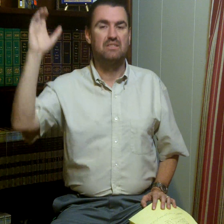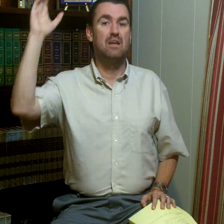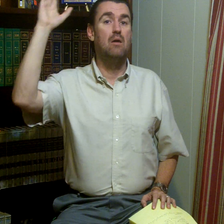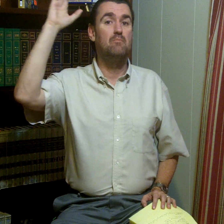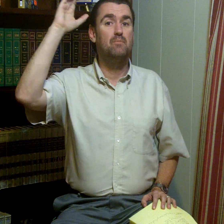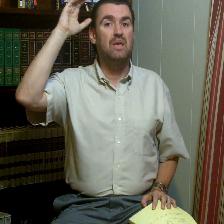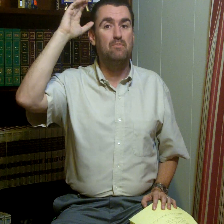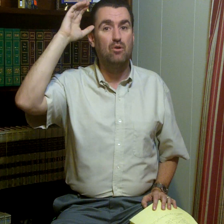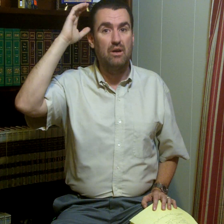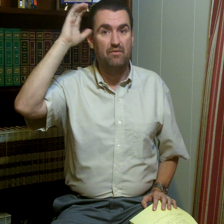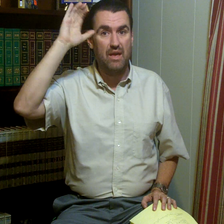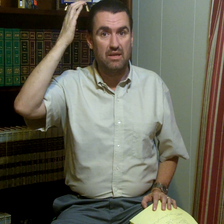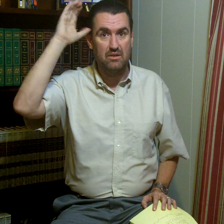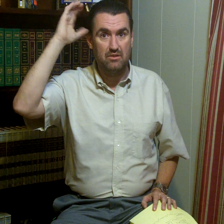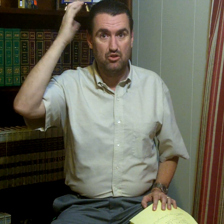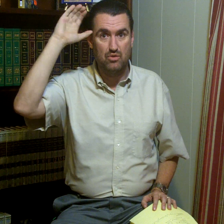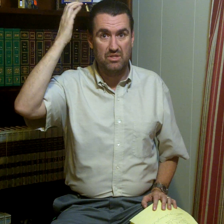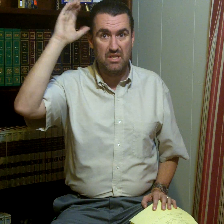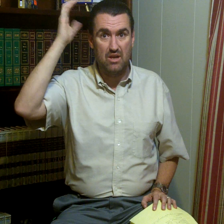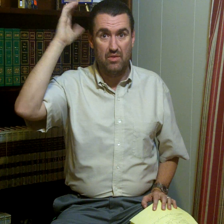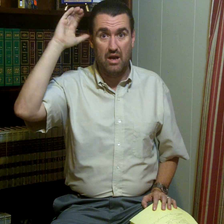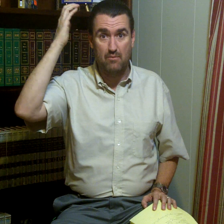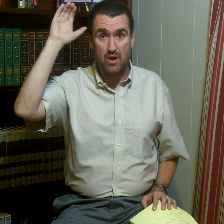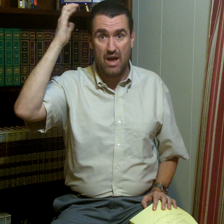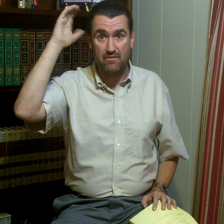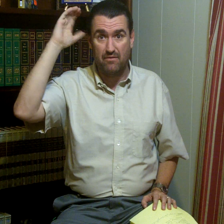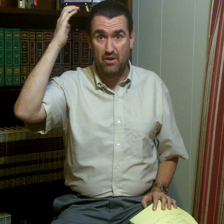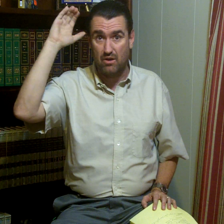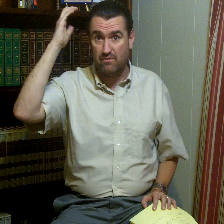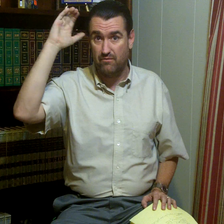some people if they do the "C" on upper half of their